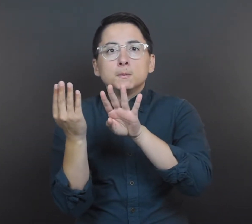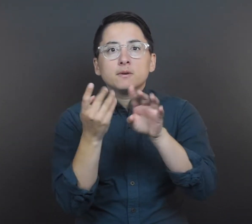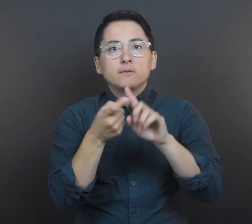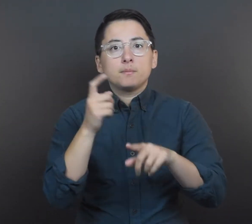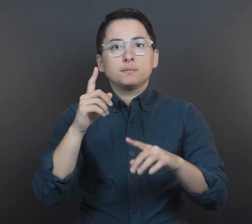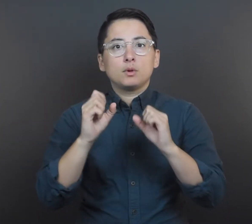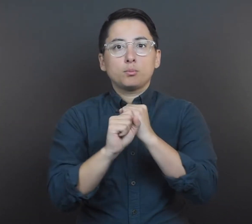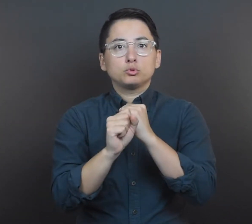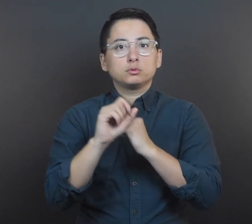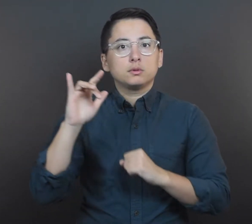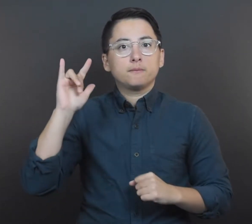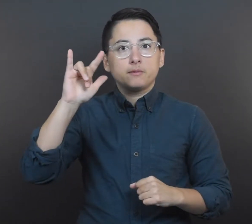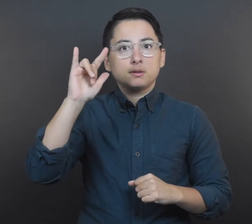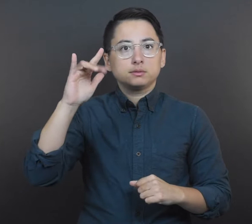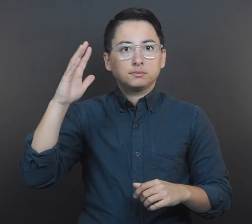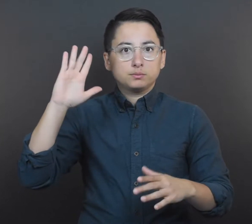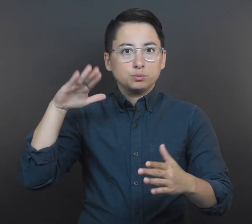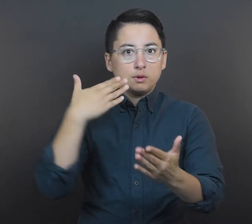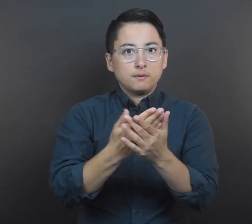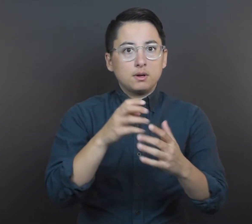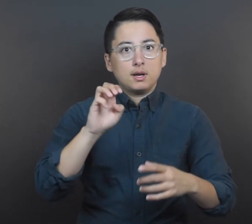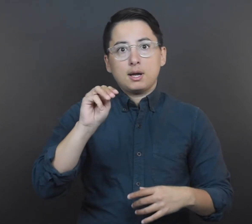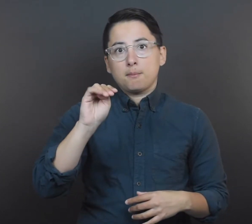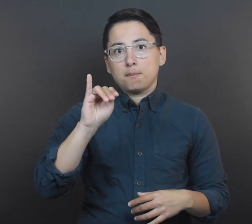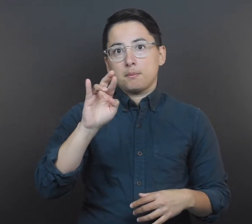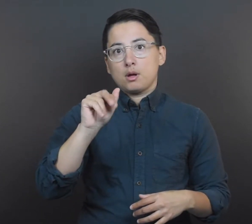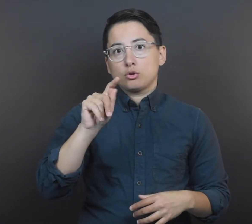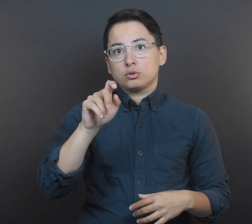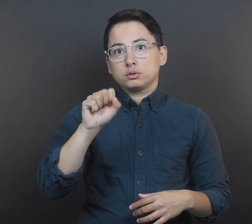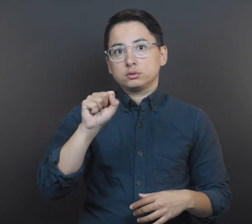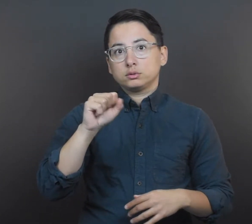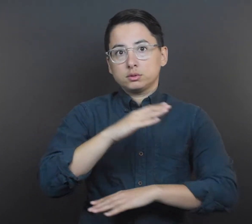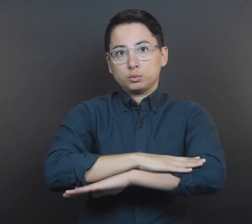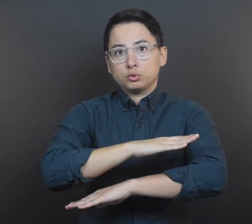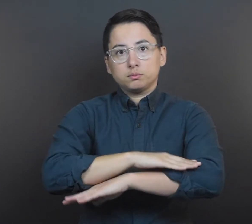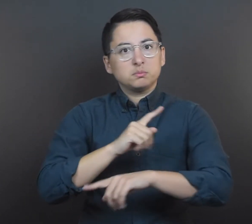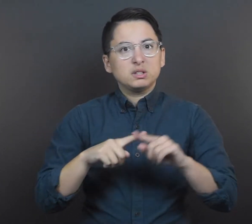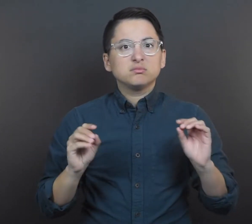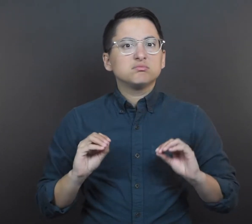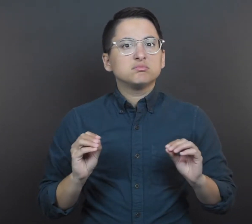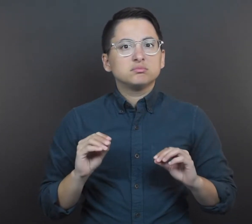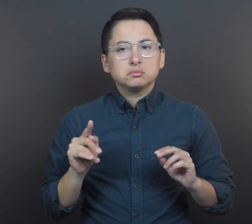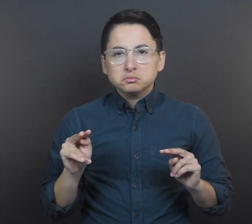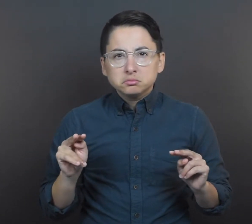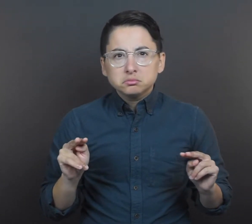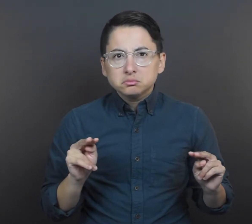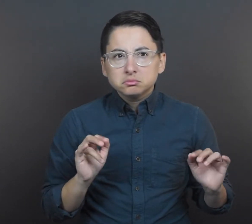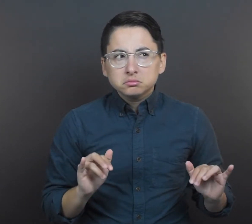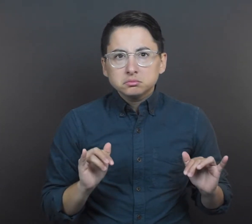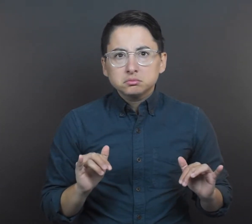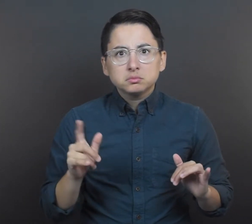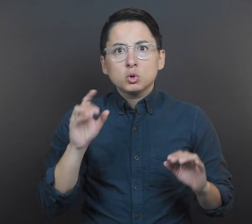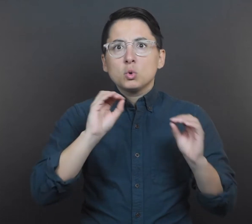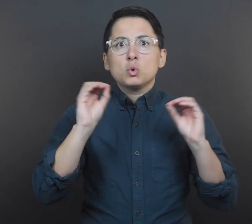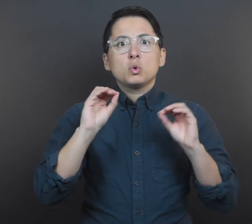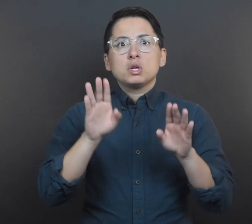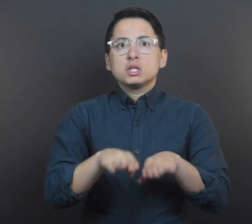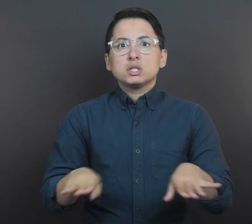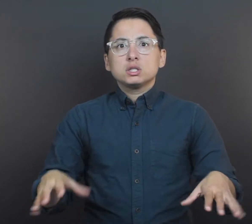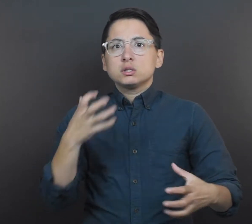There was a trickle of passengers from other commercial flights checking in at the Emirates counter, but not much else.